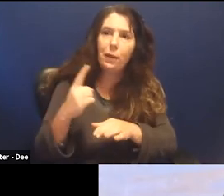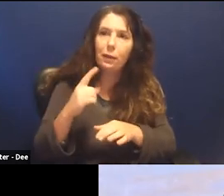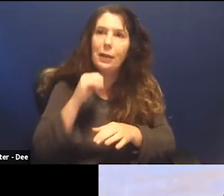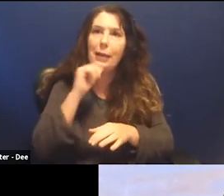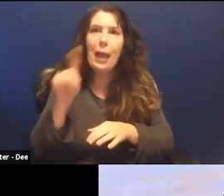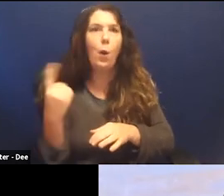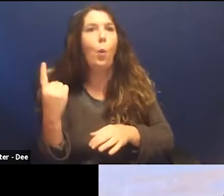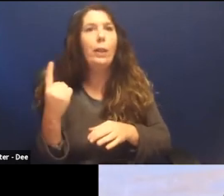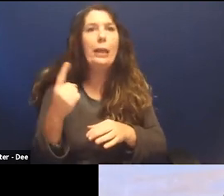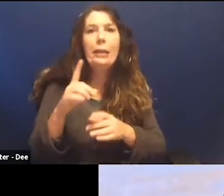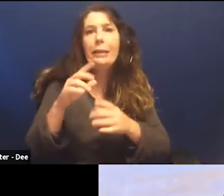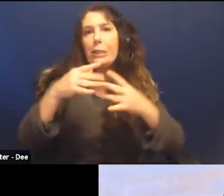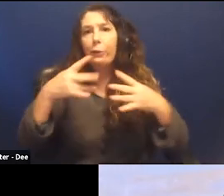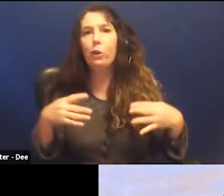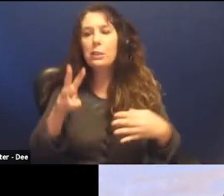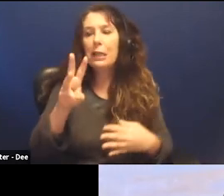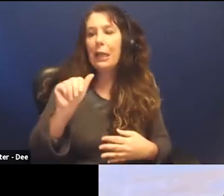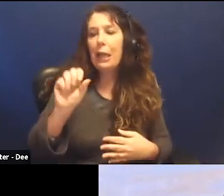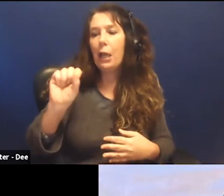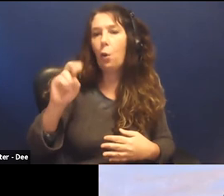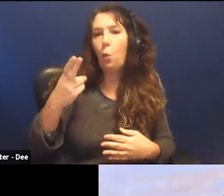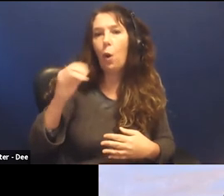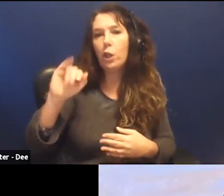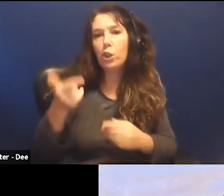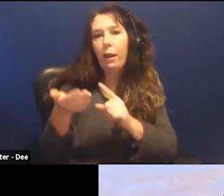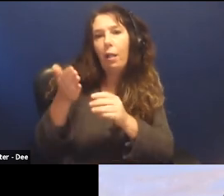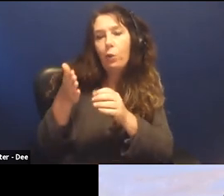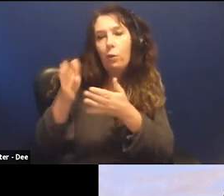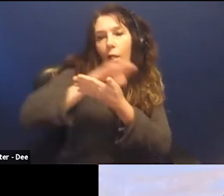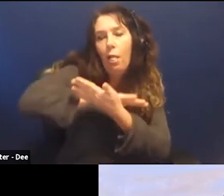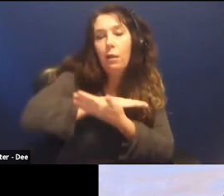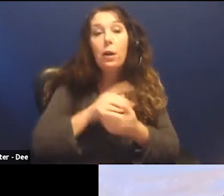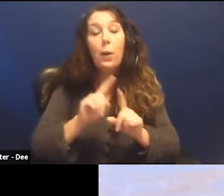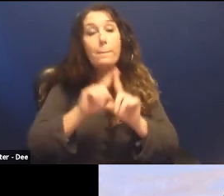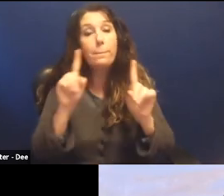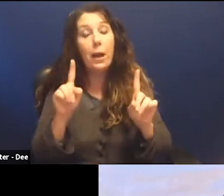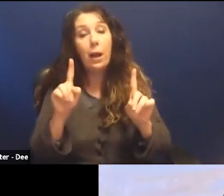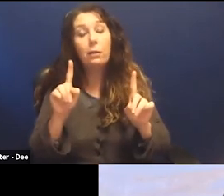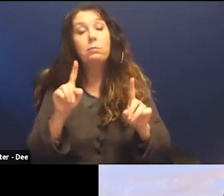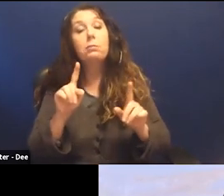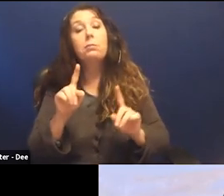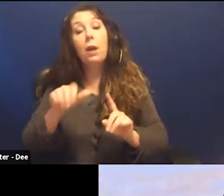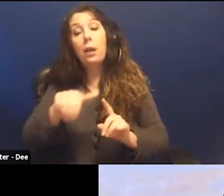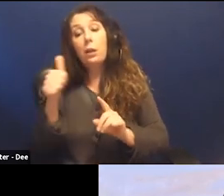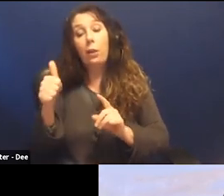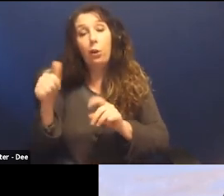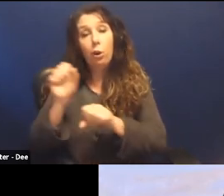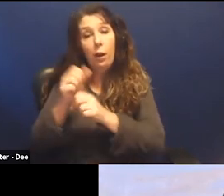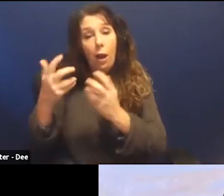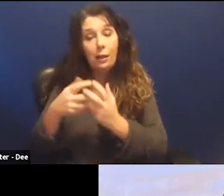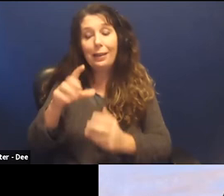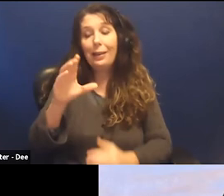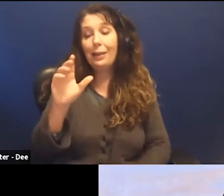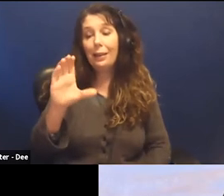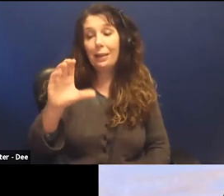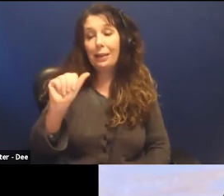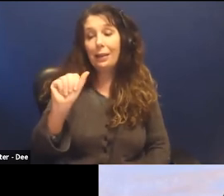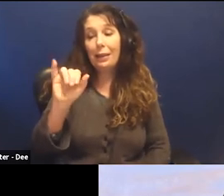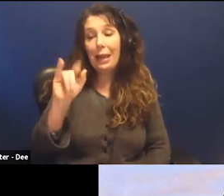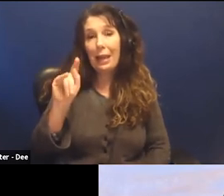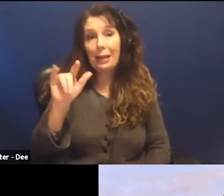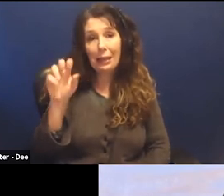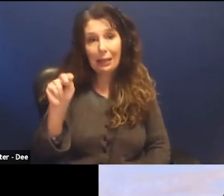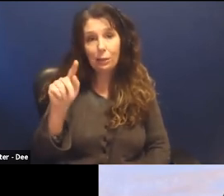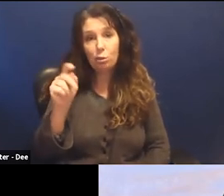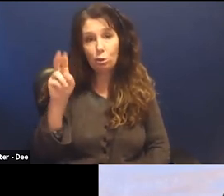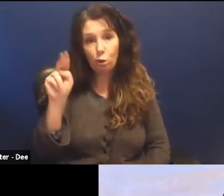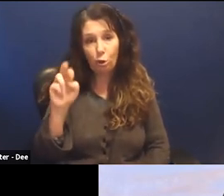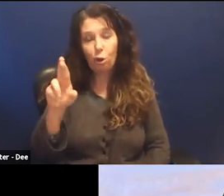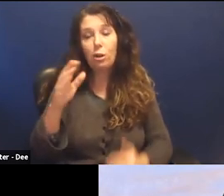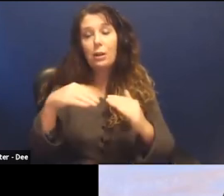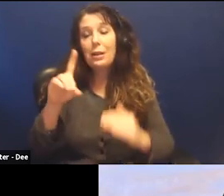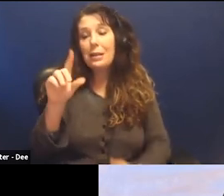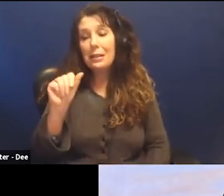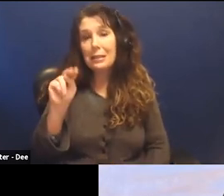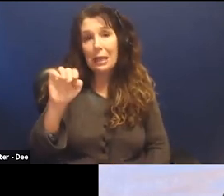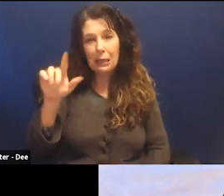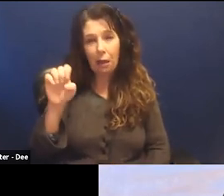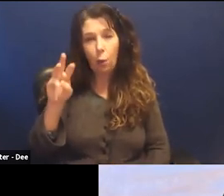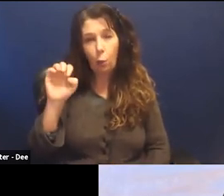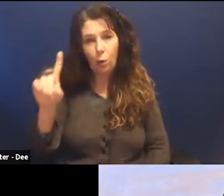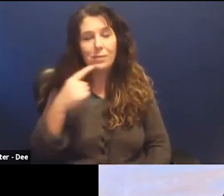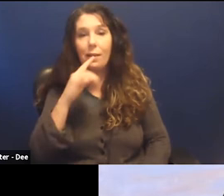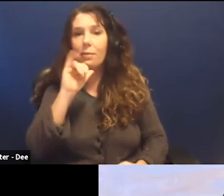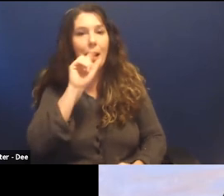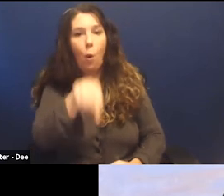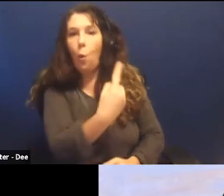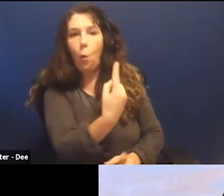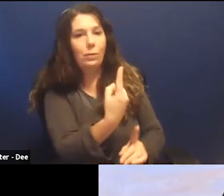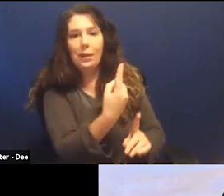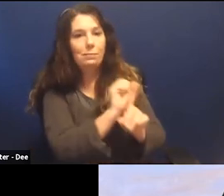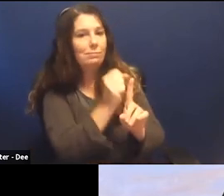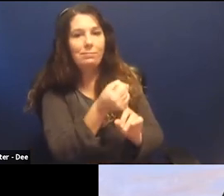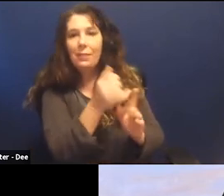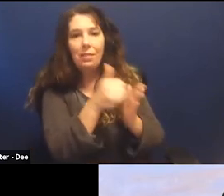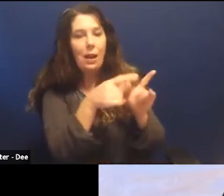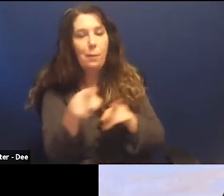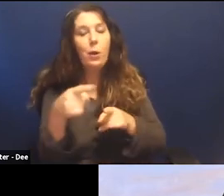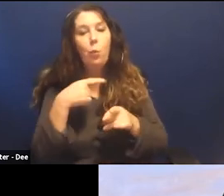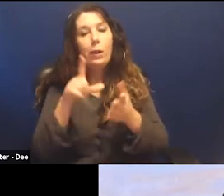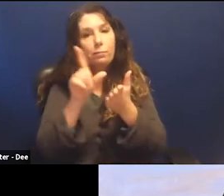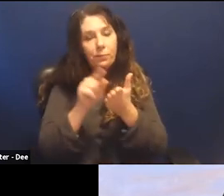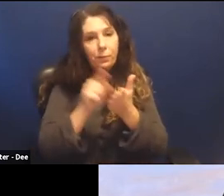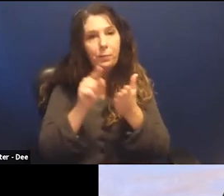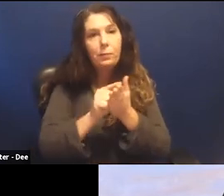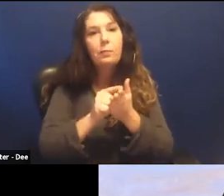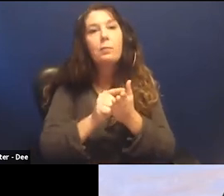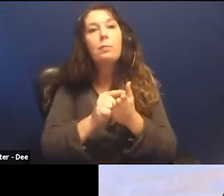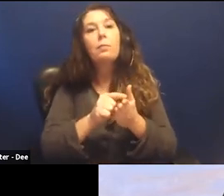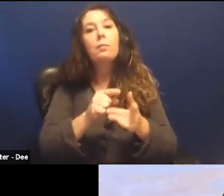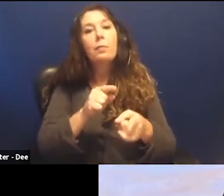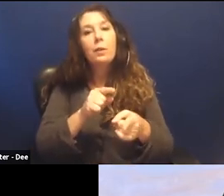Um, but we also saw in a separate piece some colleagues of mine and I Caitlin Turner Daniel would have pointed out that this is not an isolated case. So we published a recent piece called the abuse and massage and wired playbook which describes how in